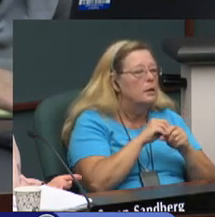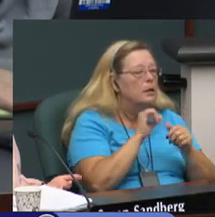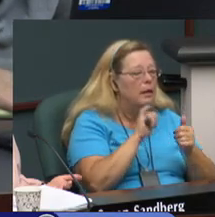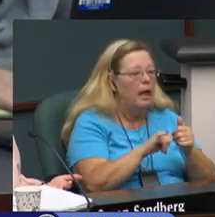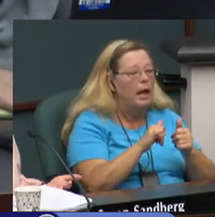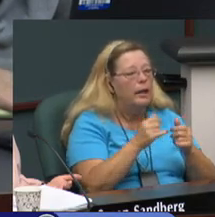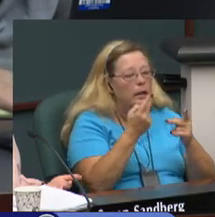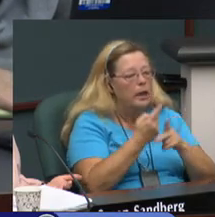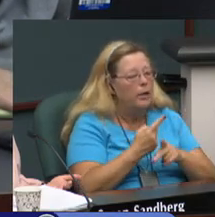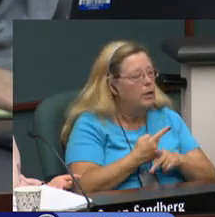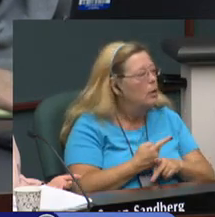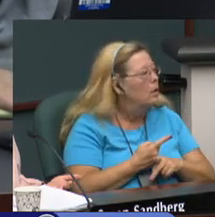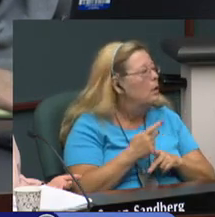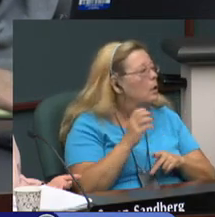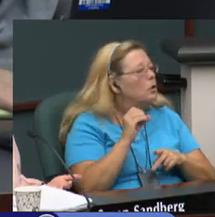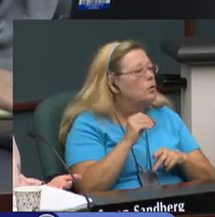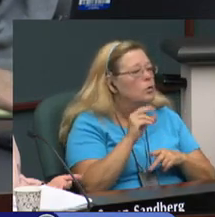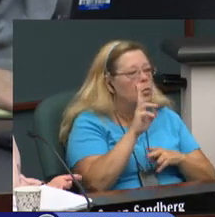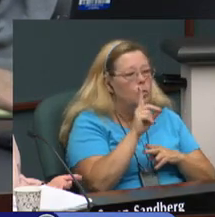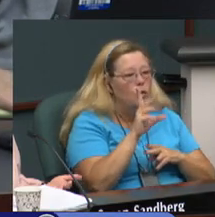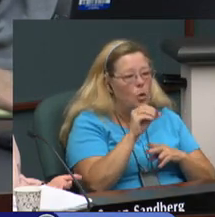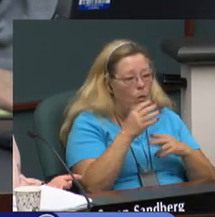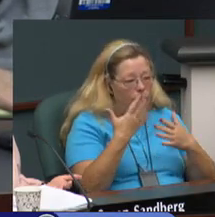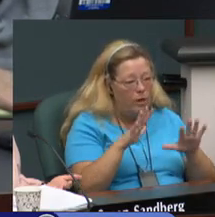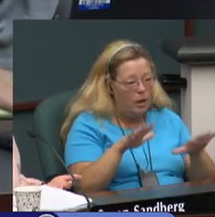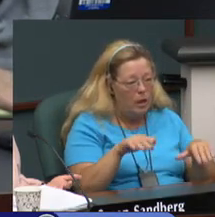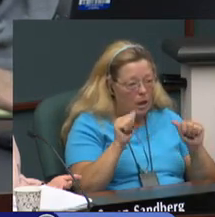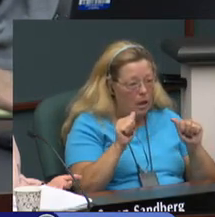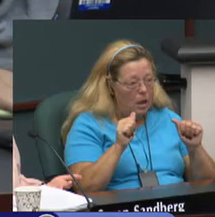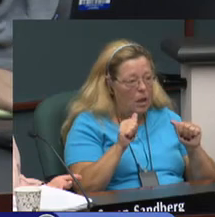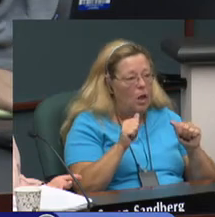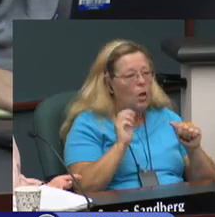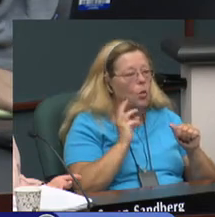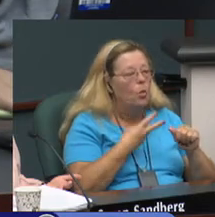so you know once the you do is adopted we fully expect to provide that